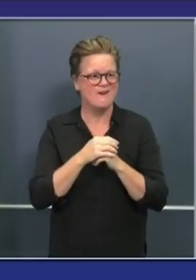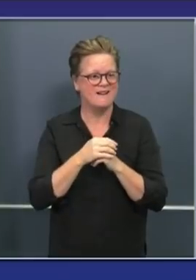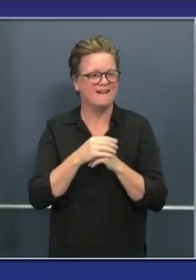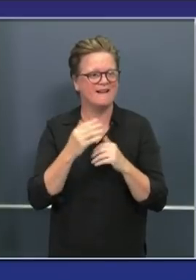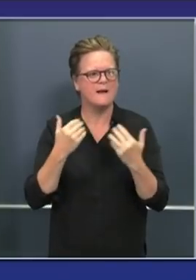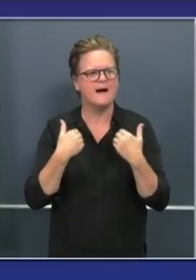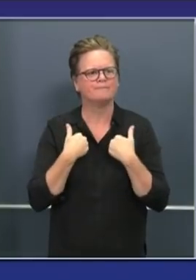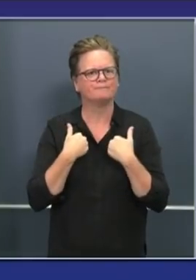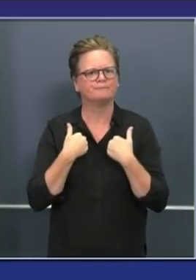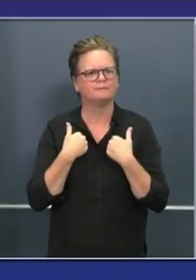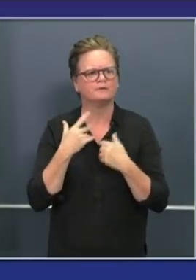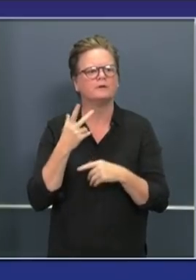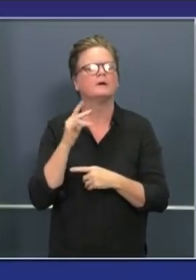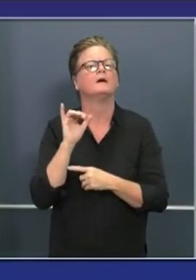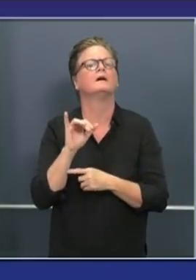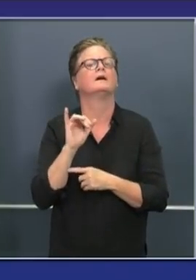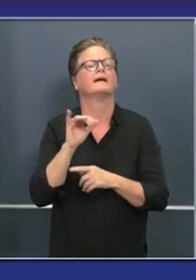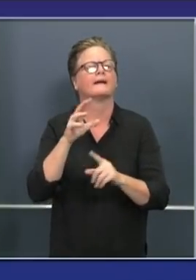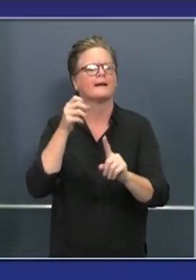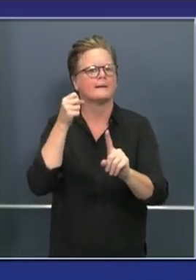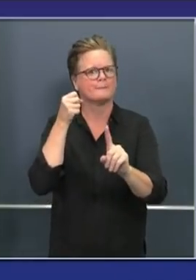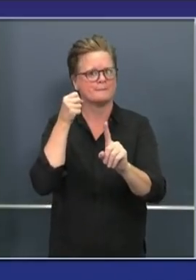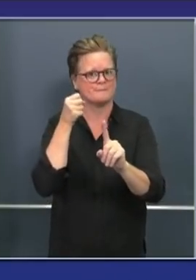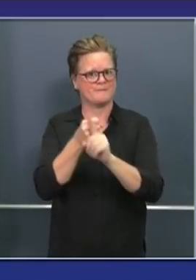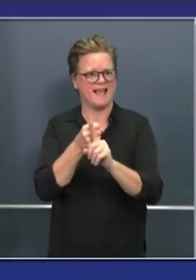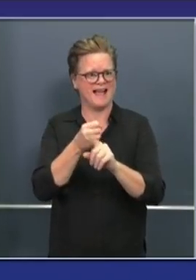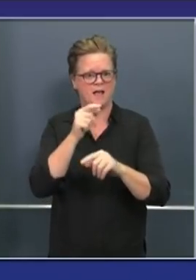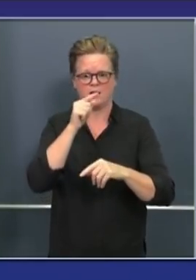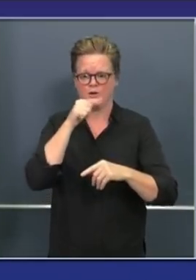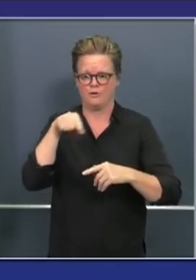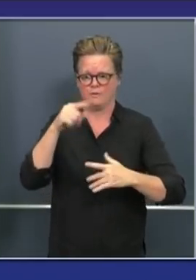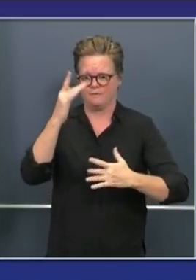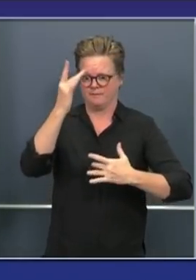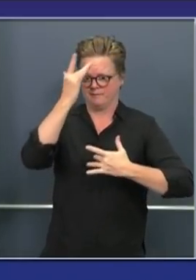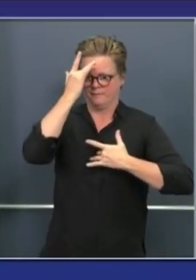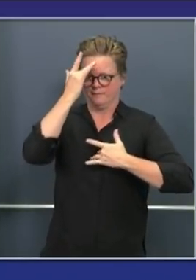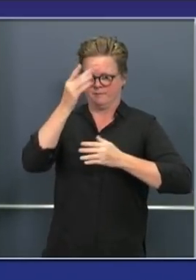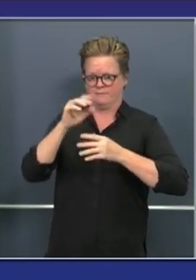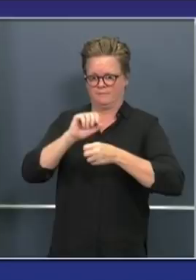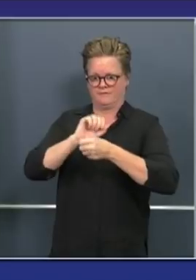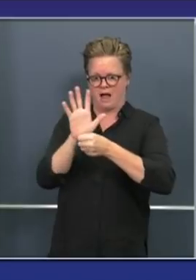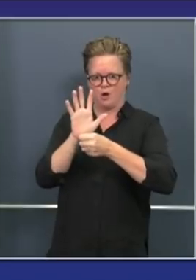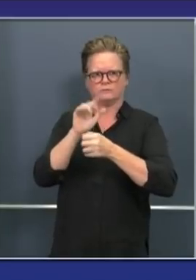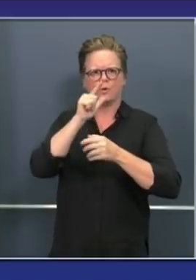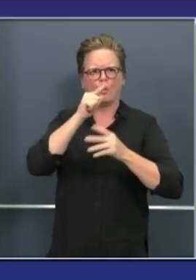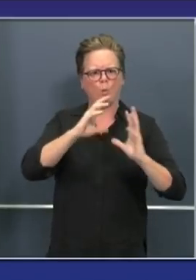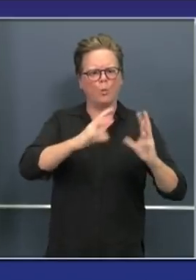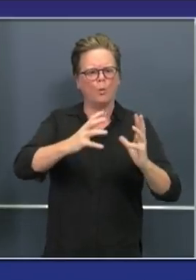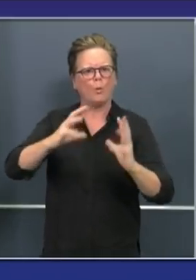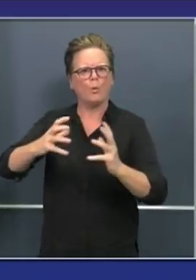SOMETHING YOU HAVE ALL BEEN TRACKING WITH US VERY CLOSELY, AND THAT IS THE